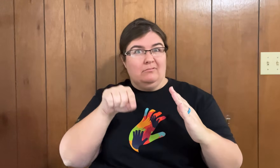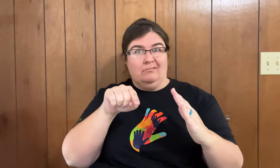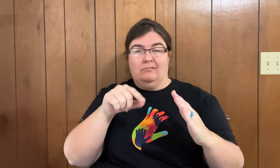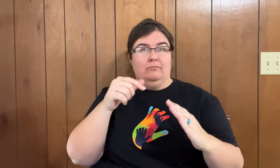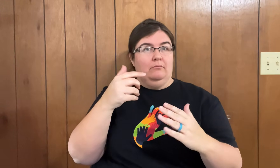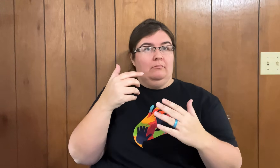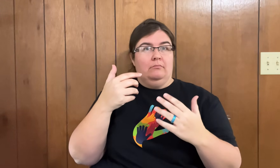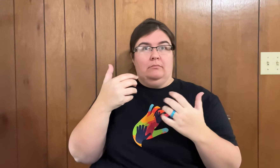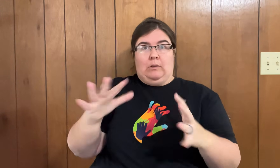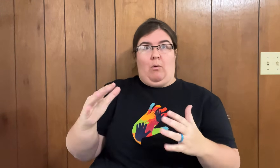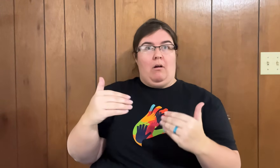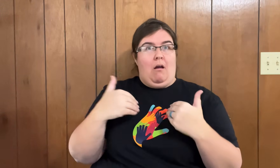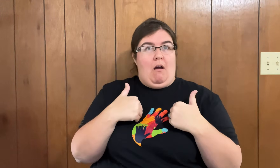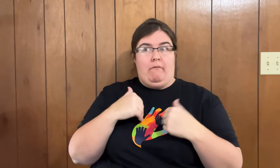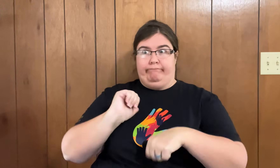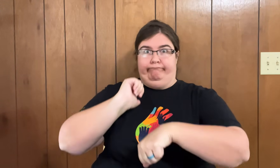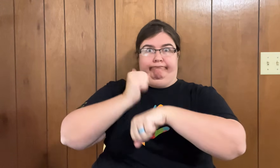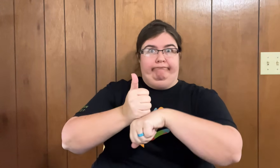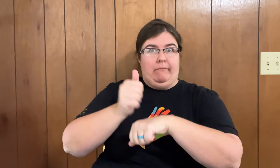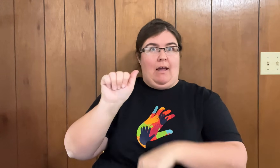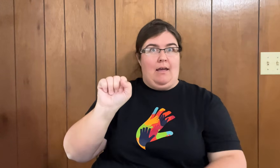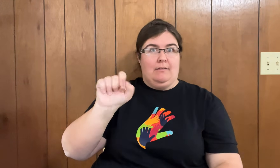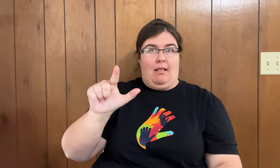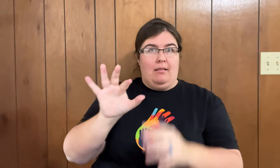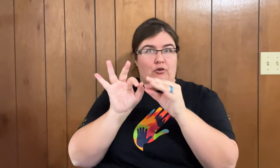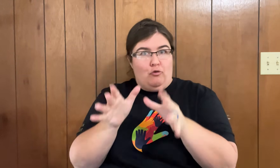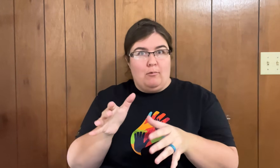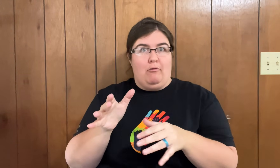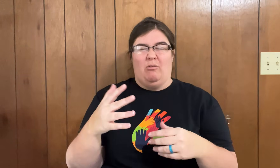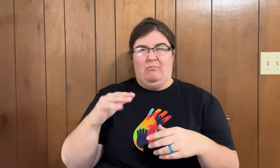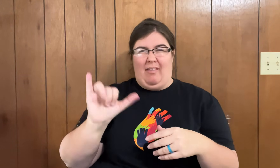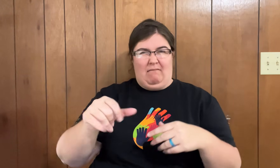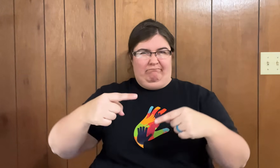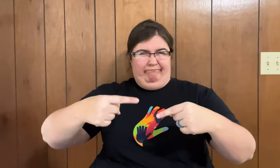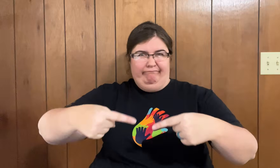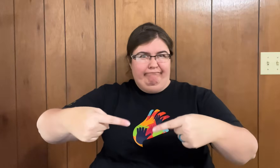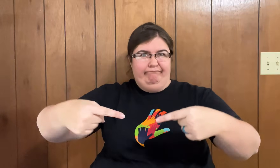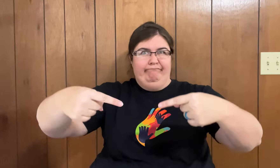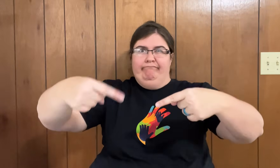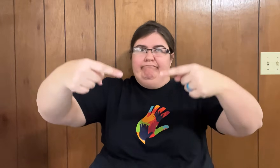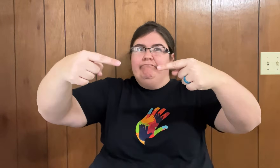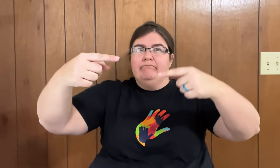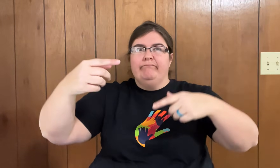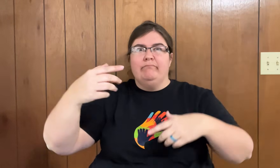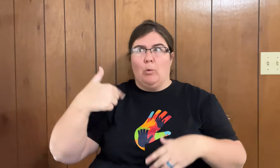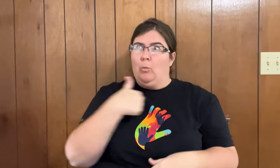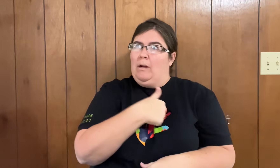didn't want to provide an official ASL interpreter. The discussion has become